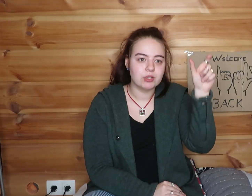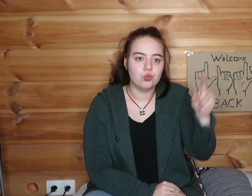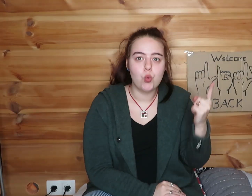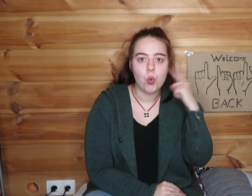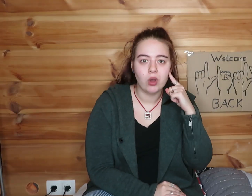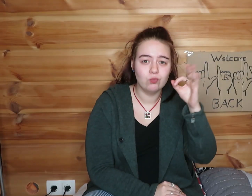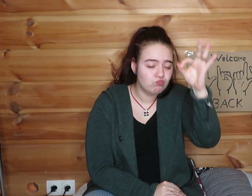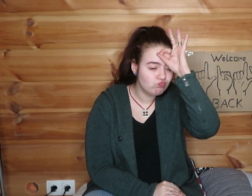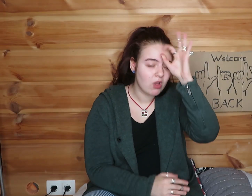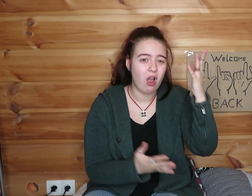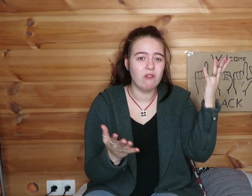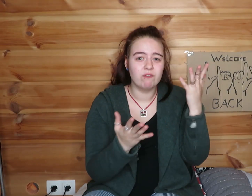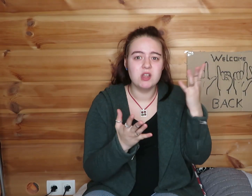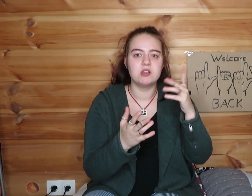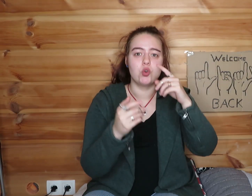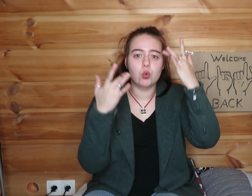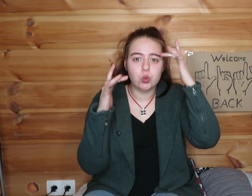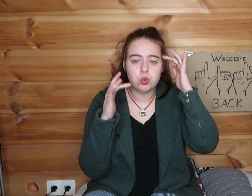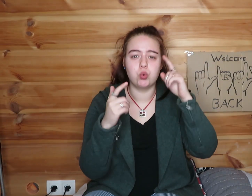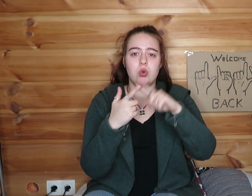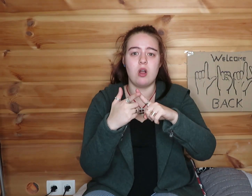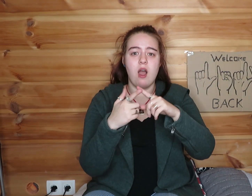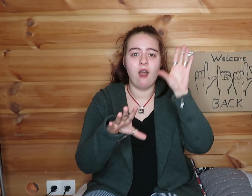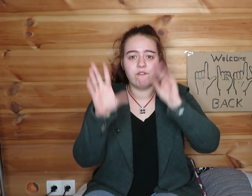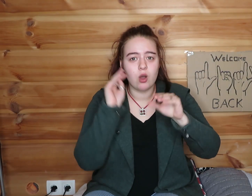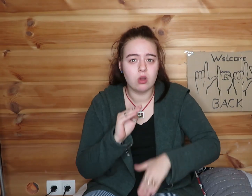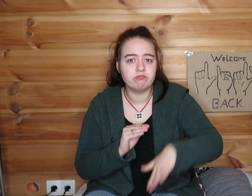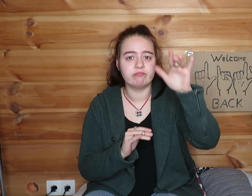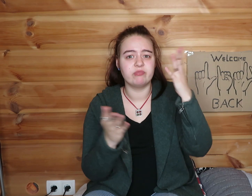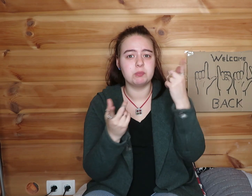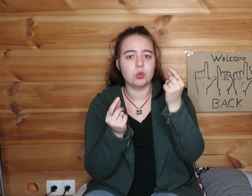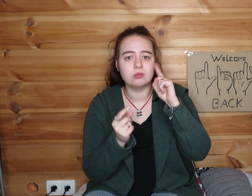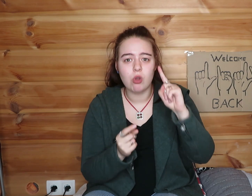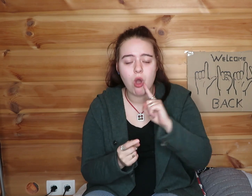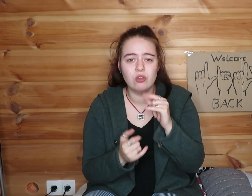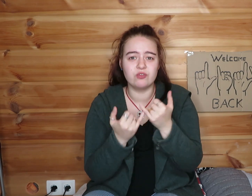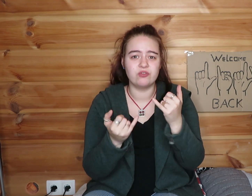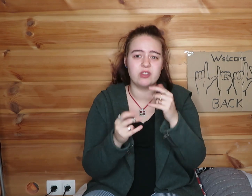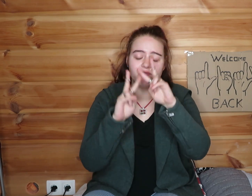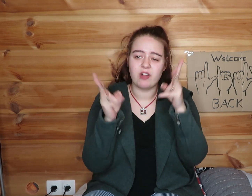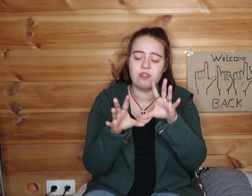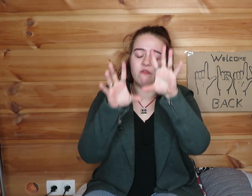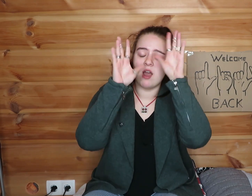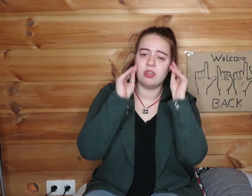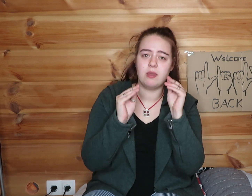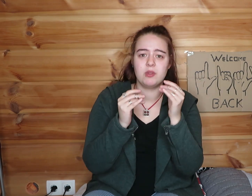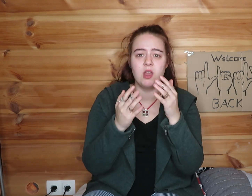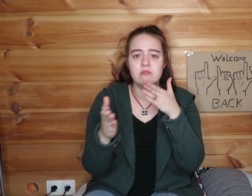But most of them don´t know our culutrue, they don´t experience growing up deaf, how we perceive the world and what being deaf means.